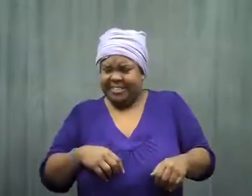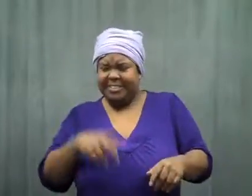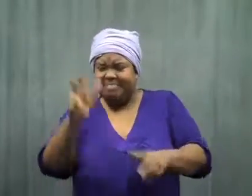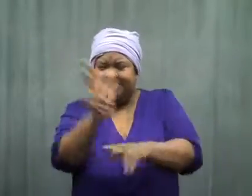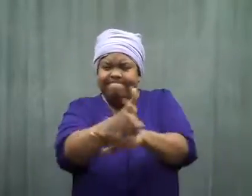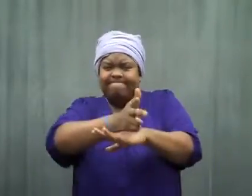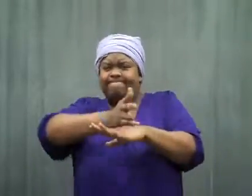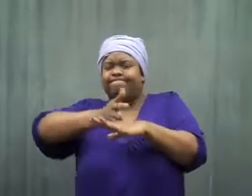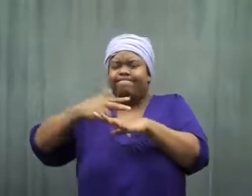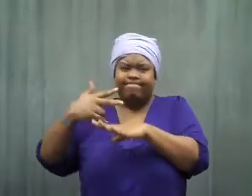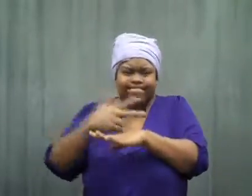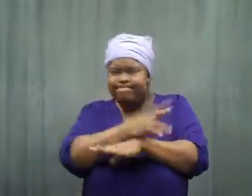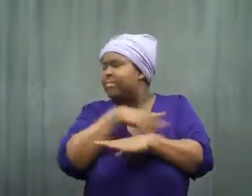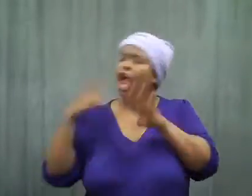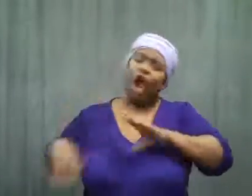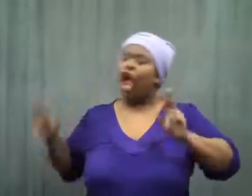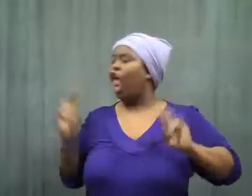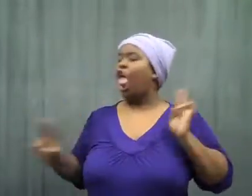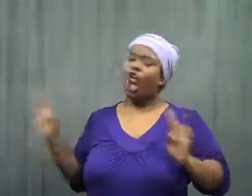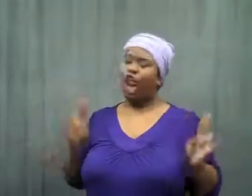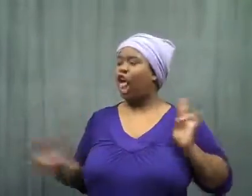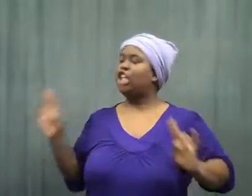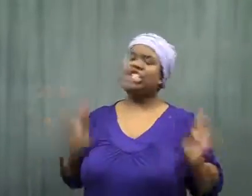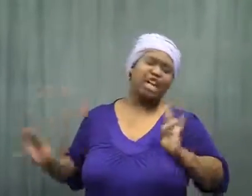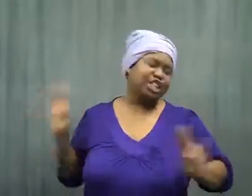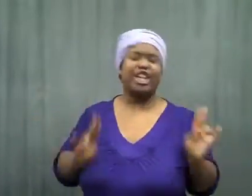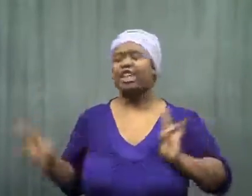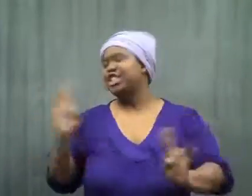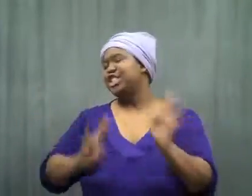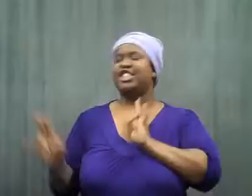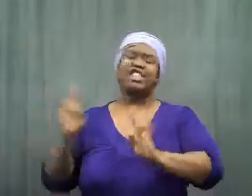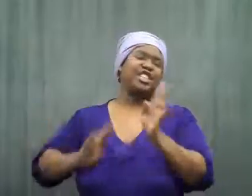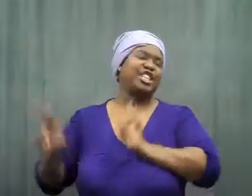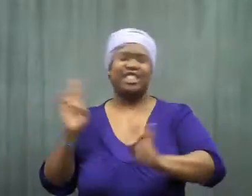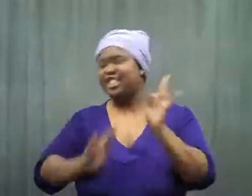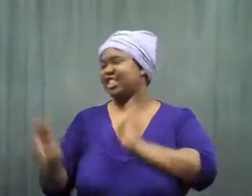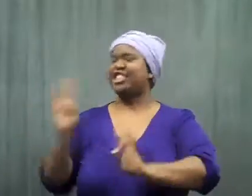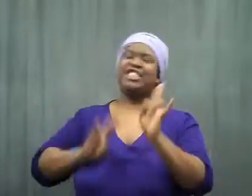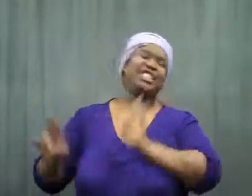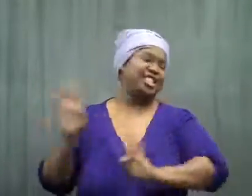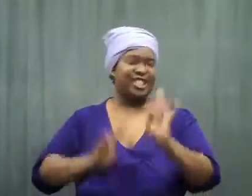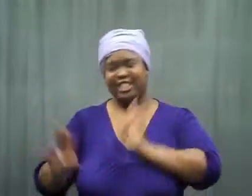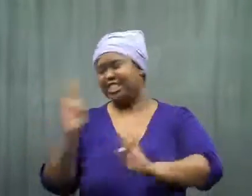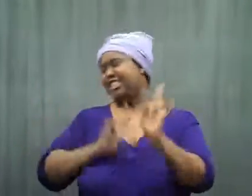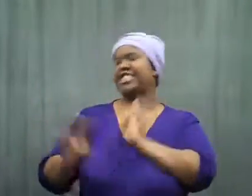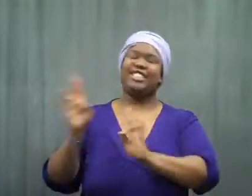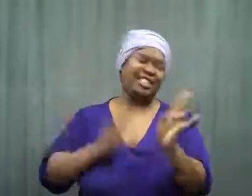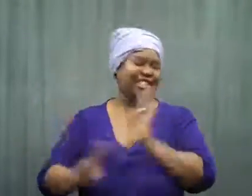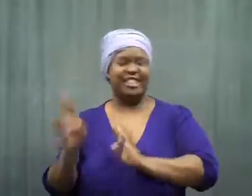The bus backed out, we were on our way yacking it up.